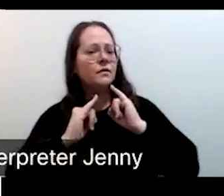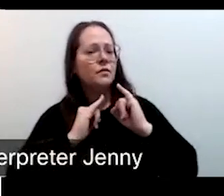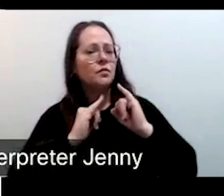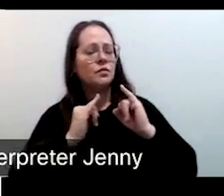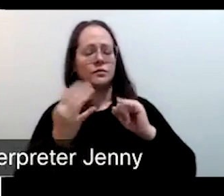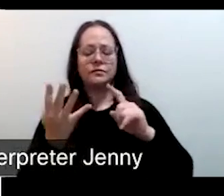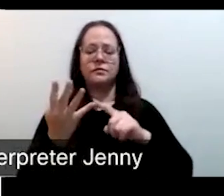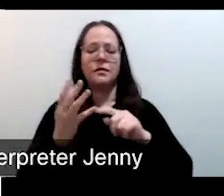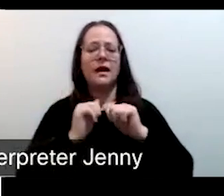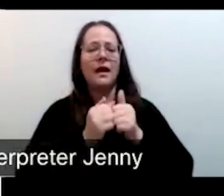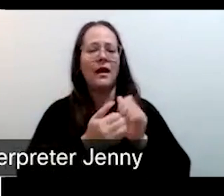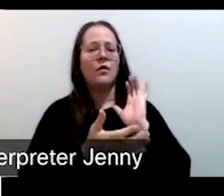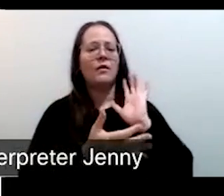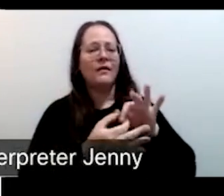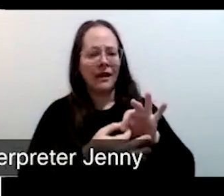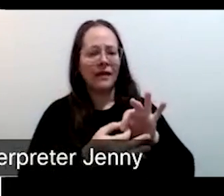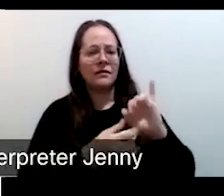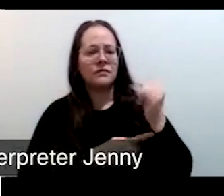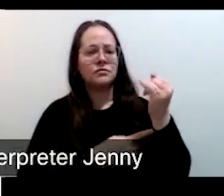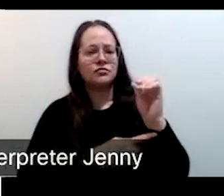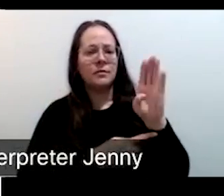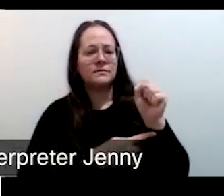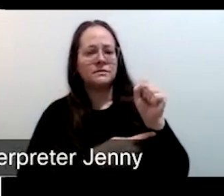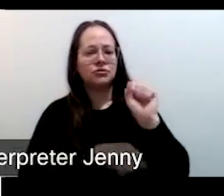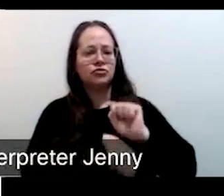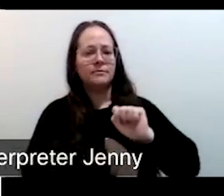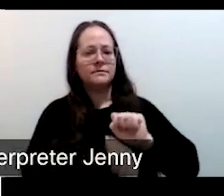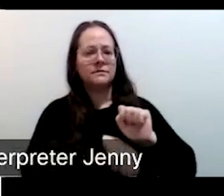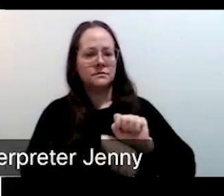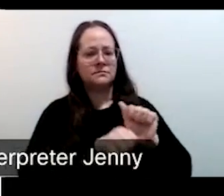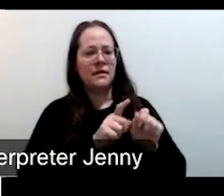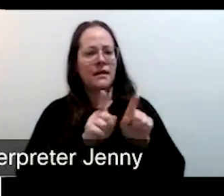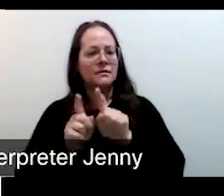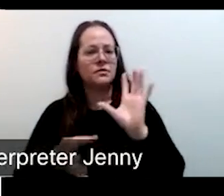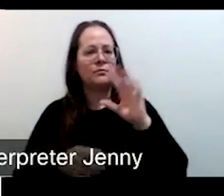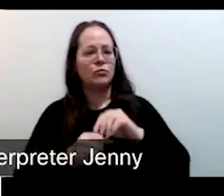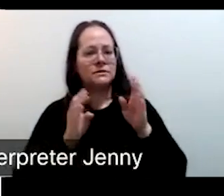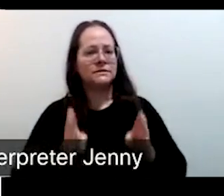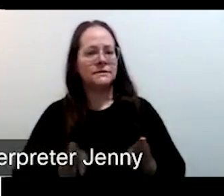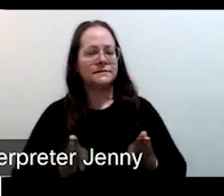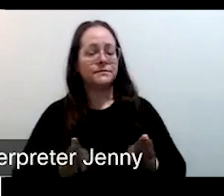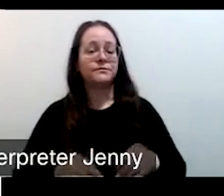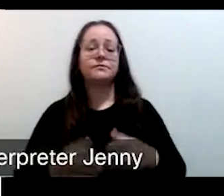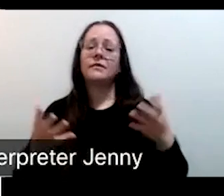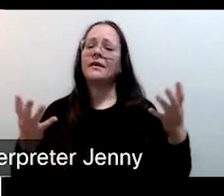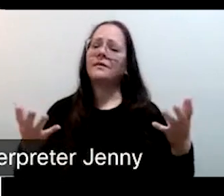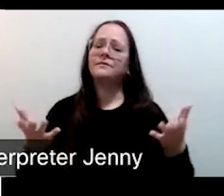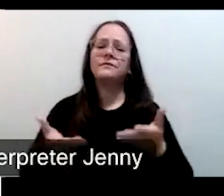Jobs as a WRP Participant?” So, what is the Workforce Recruitment Program?